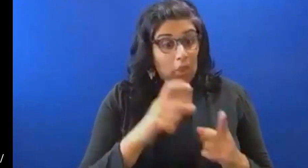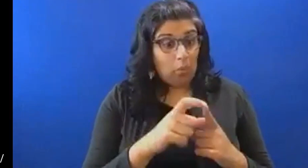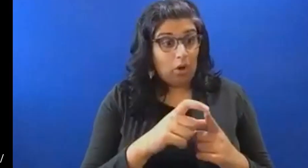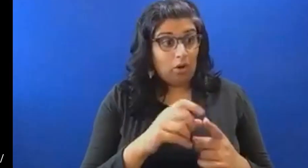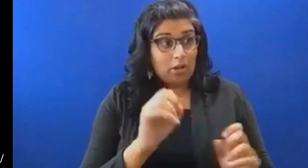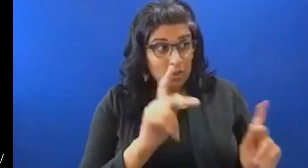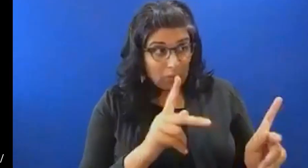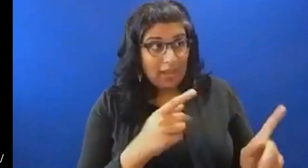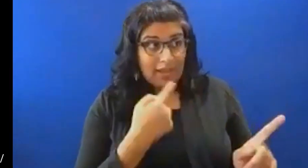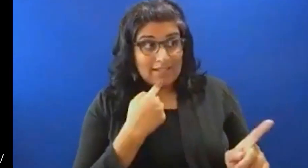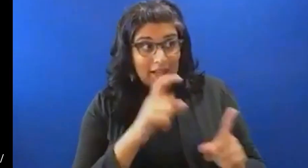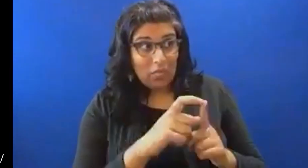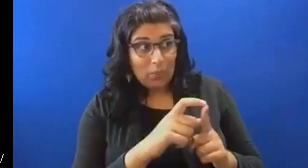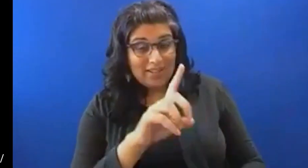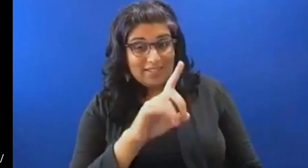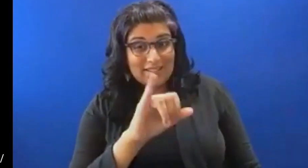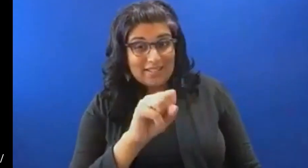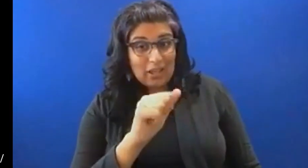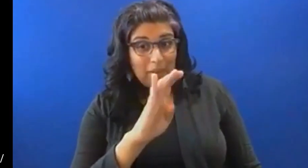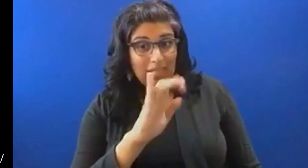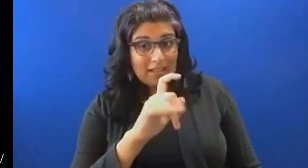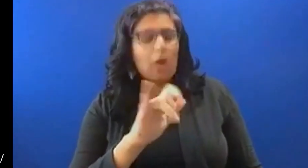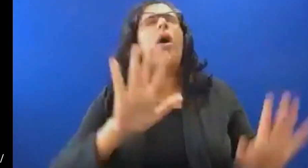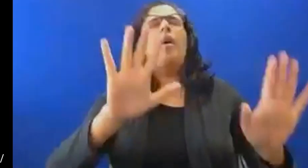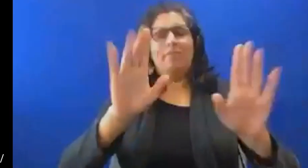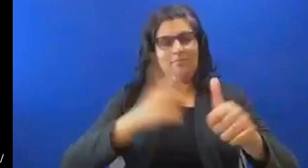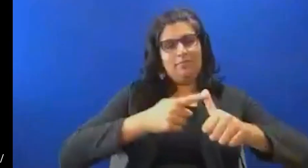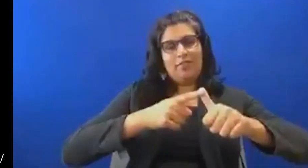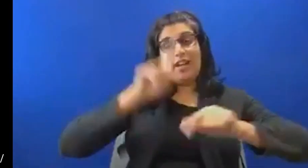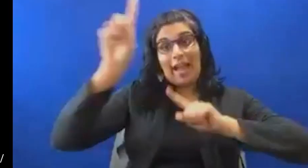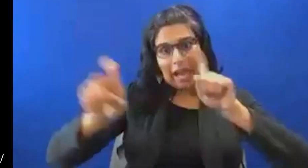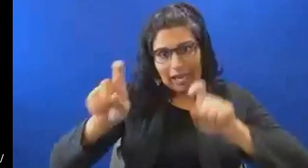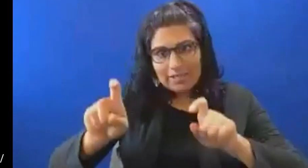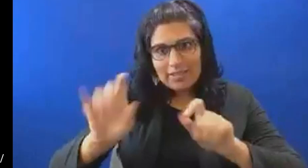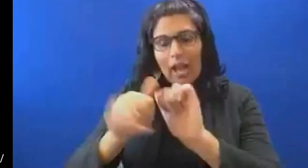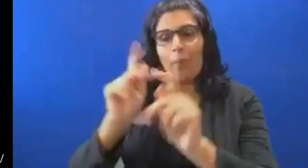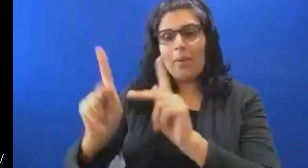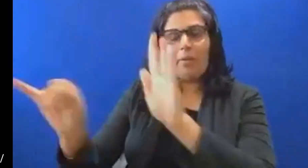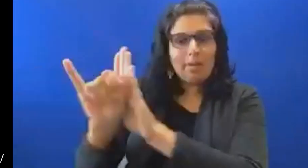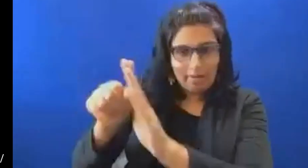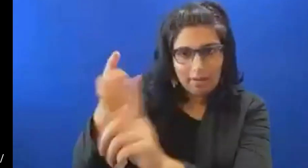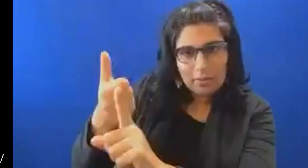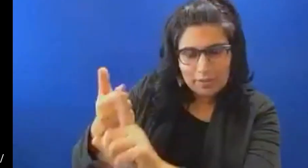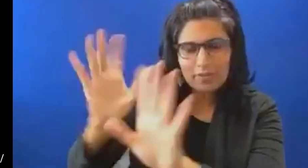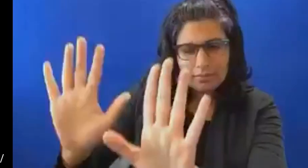You ask, obviously, how people want to describe themselves and how they want to be described.